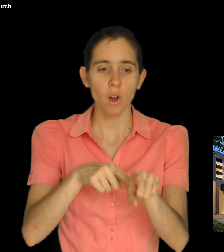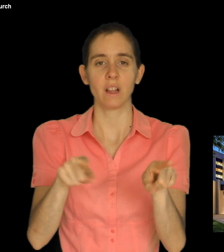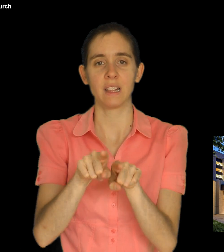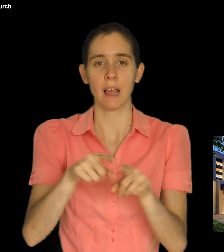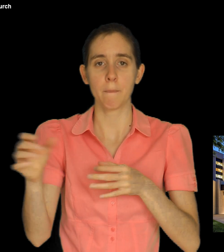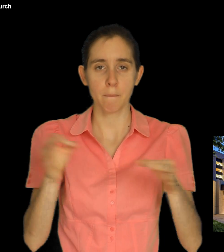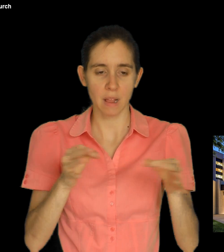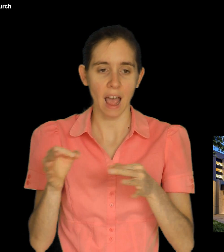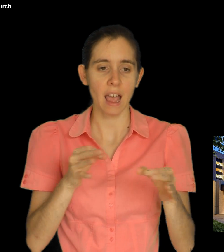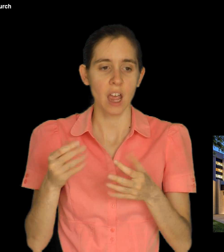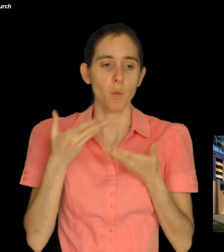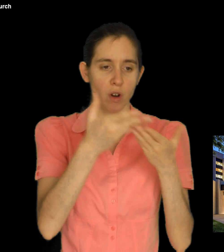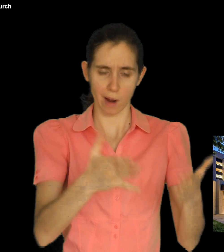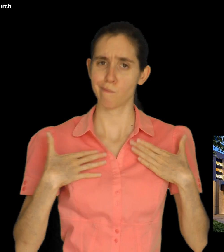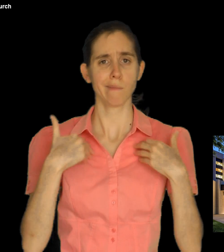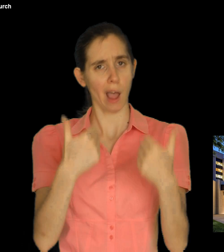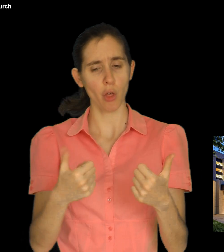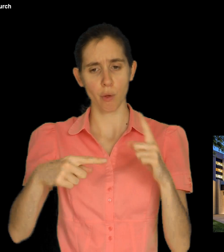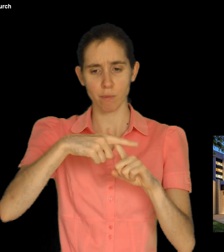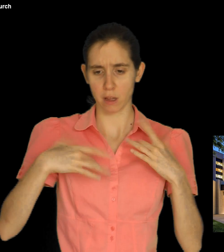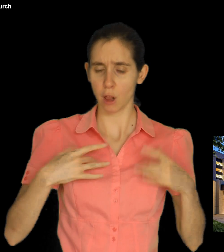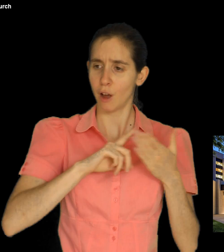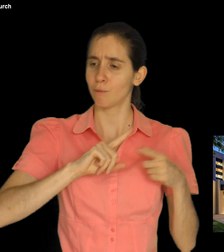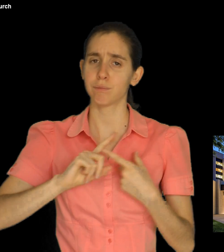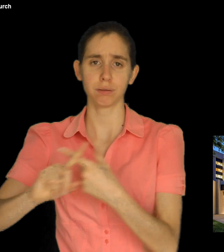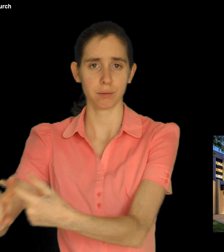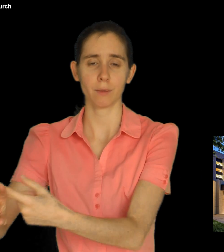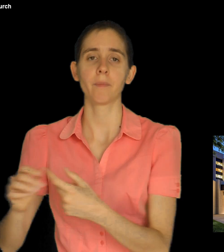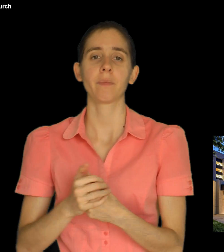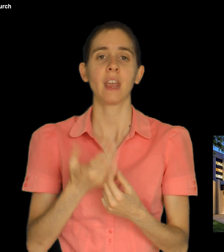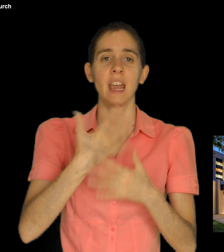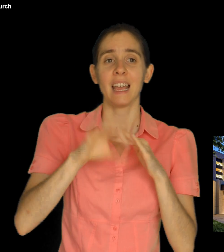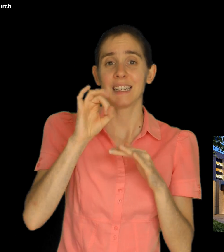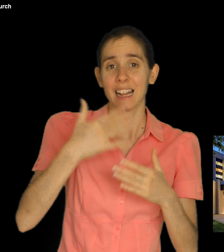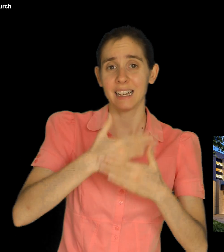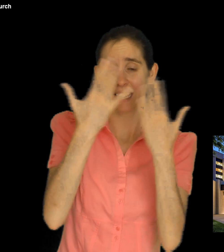him and his friends. In just 10 days' time, in what the New England Journal of